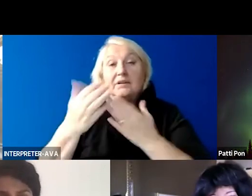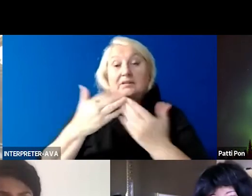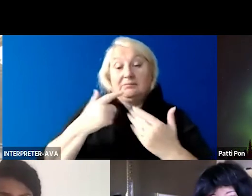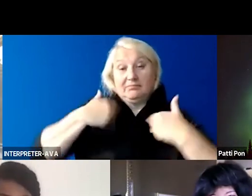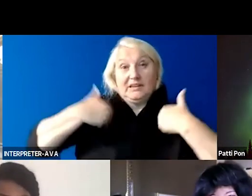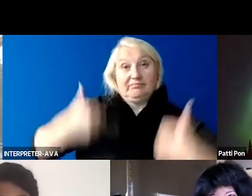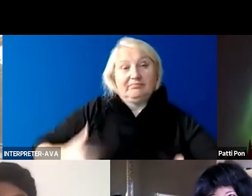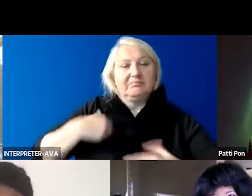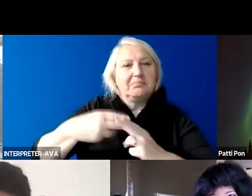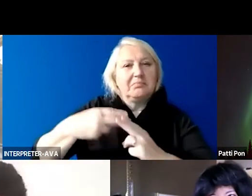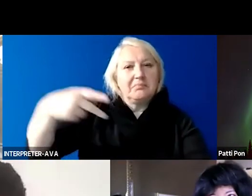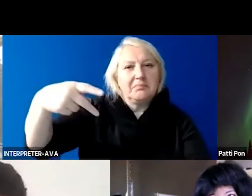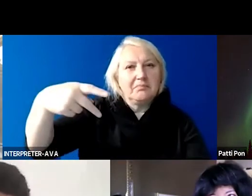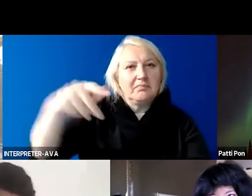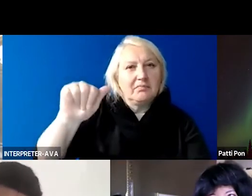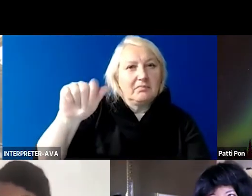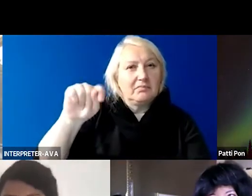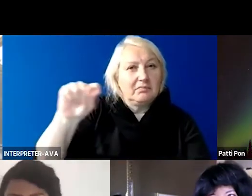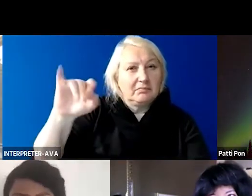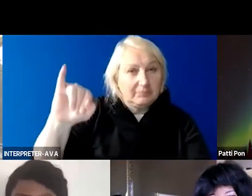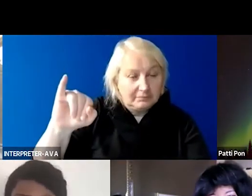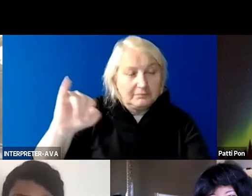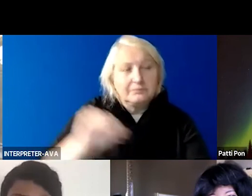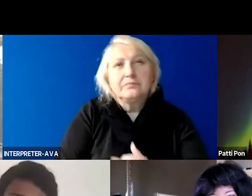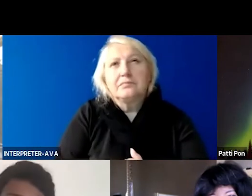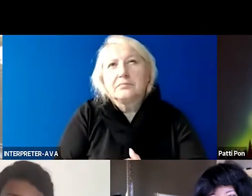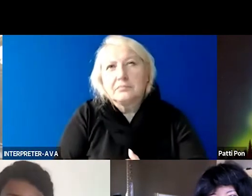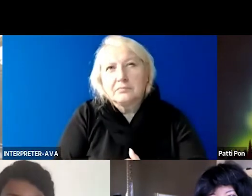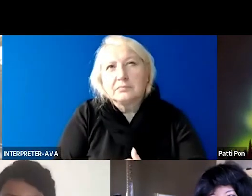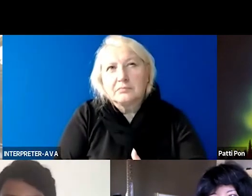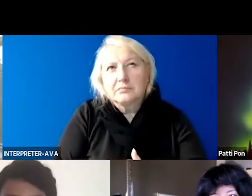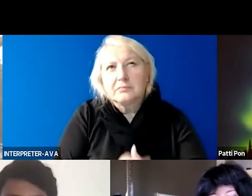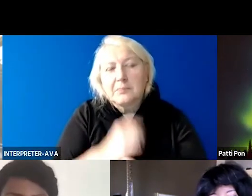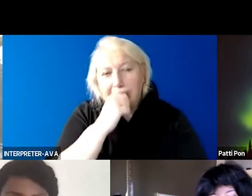And I think that what you're describing is really